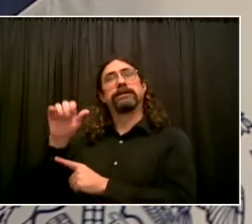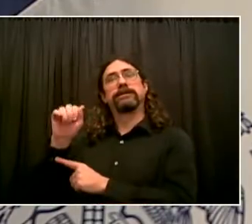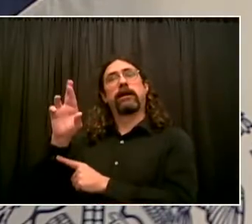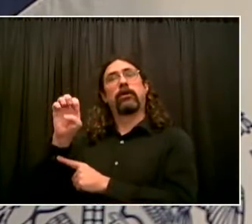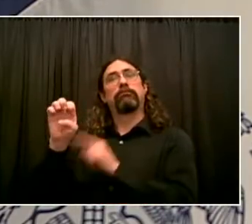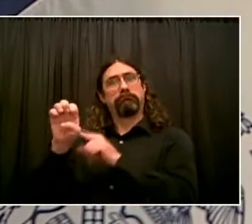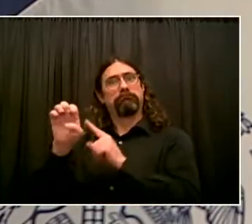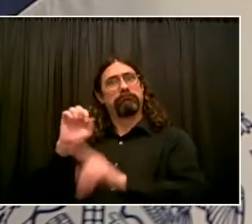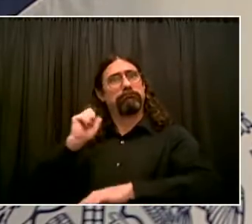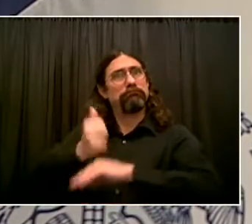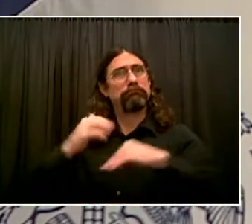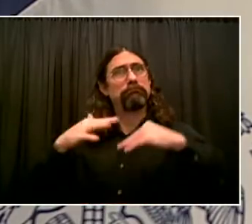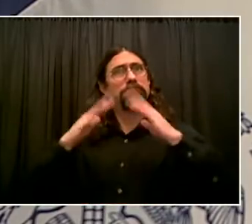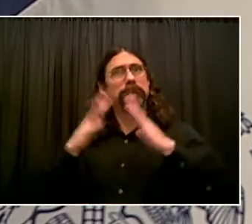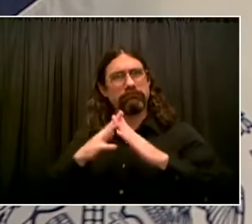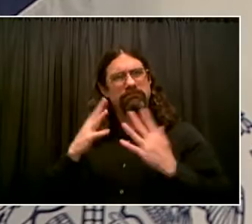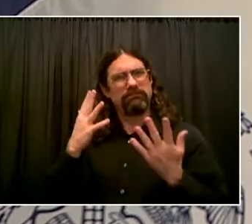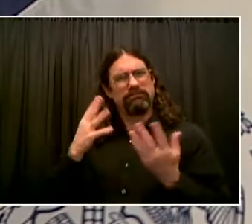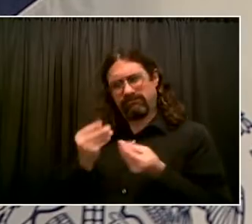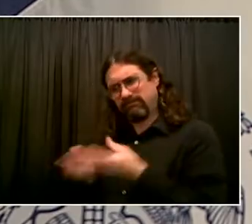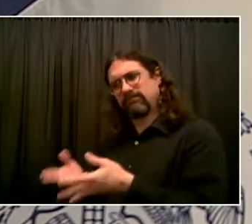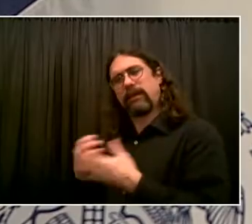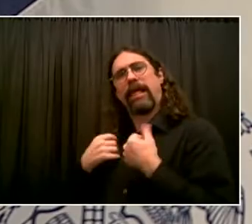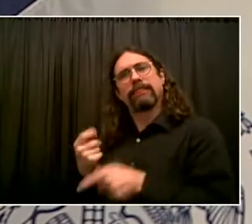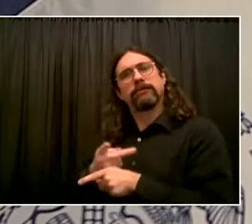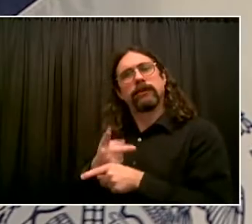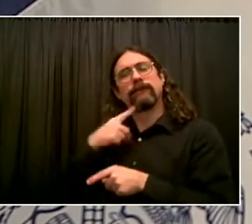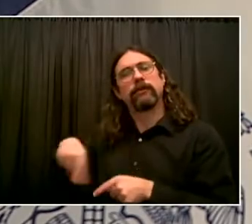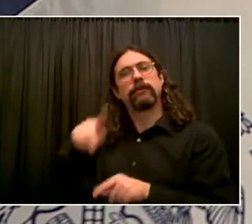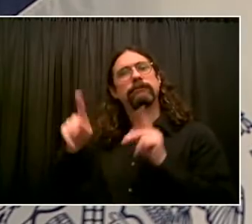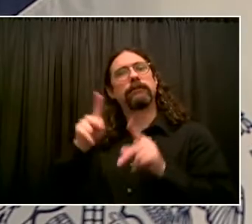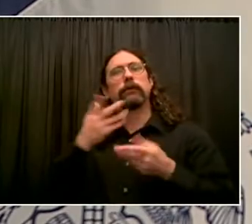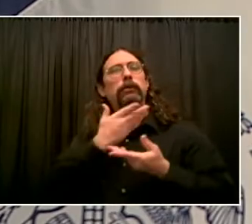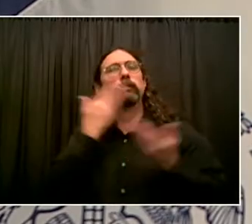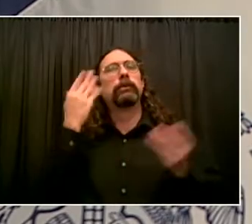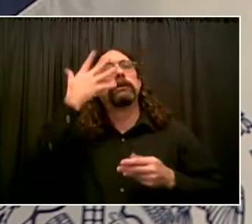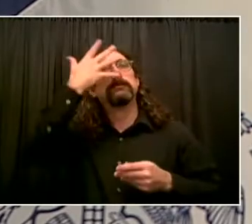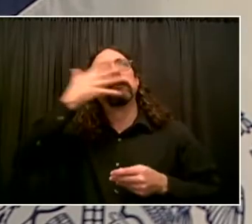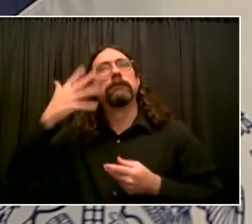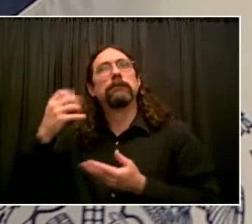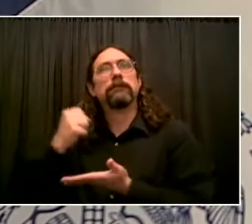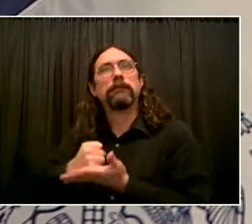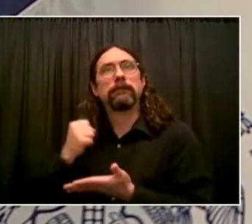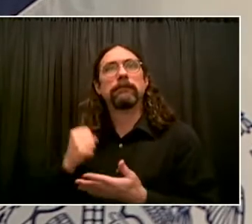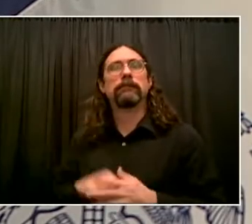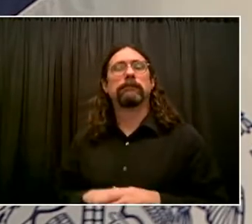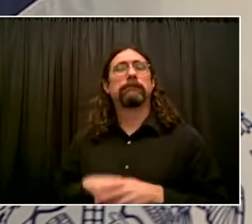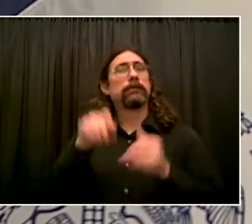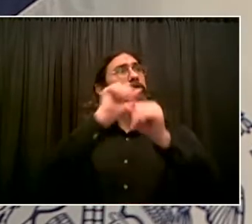NYC CARES WAS BUILT FOR MANY REASONS INCLUDING